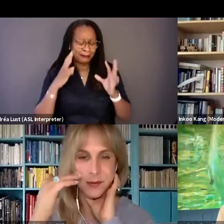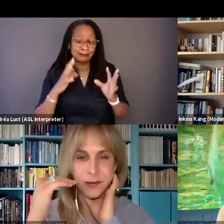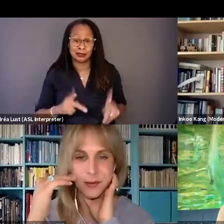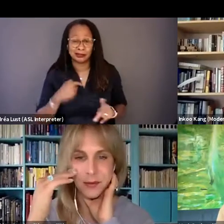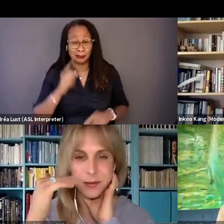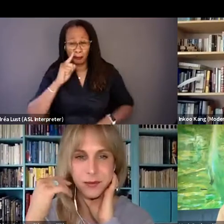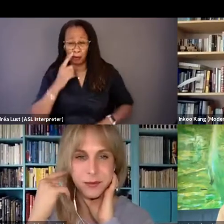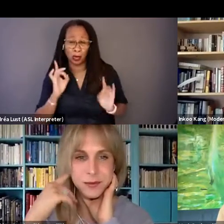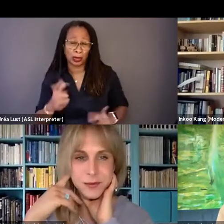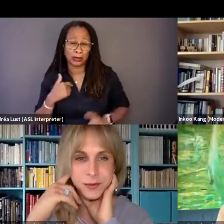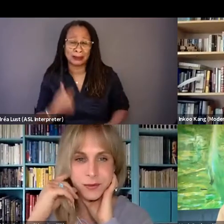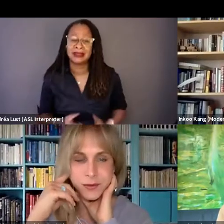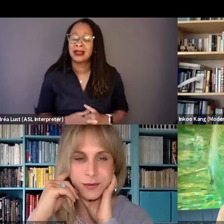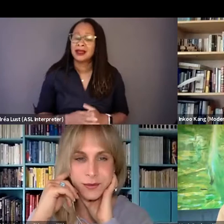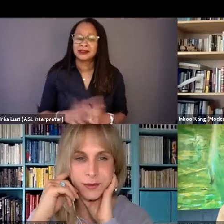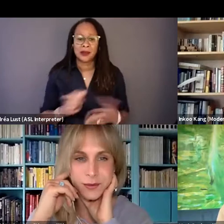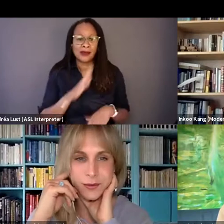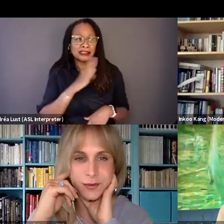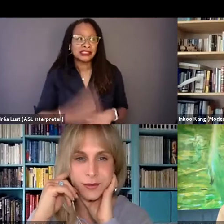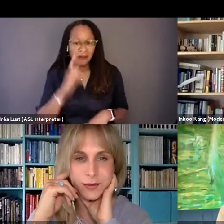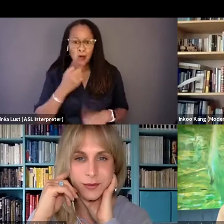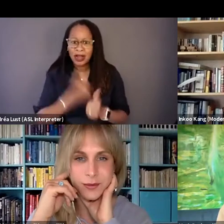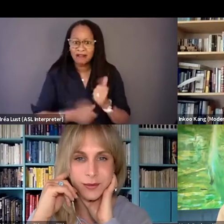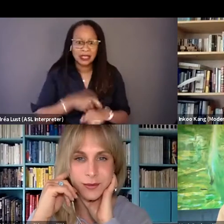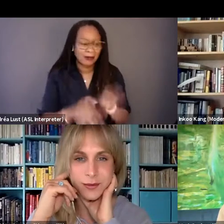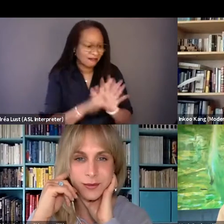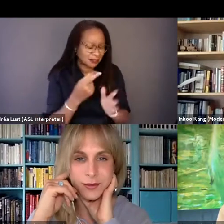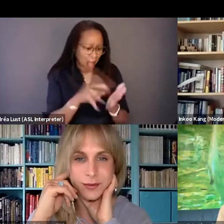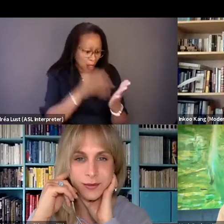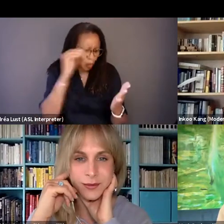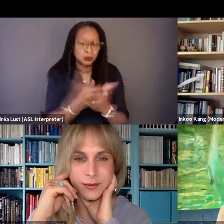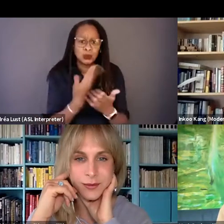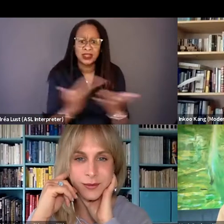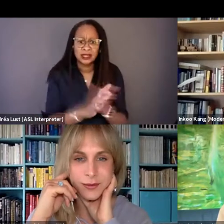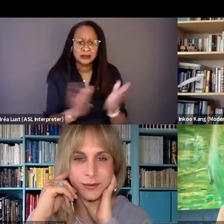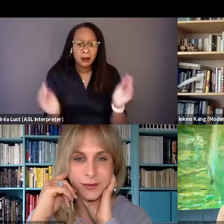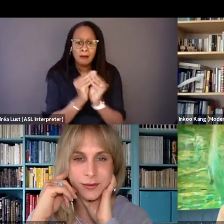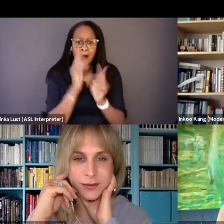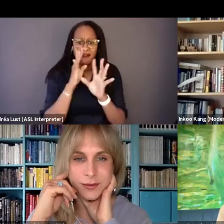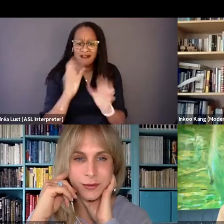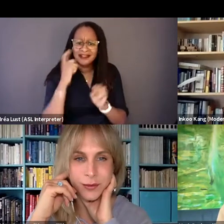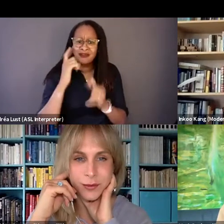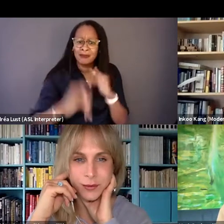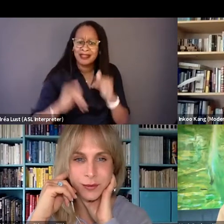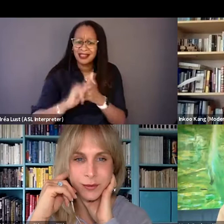so I was just never bored. Every time I would learn something, it would just be more fascinating than the last thing I learned.